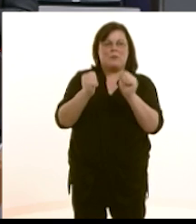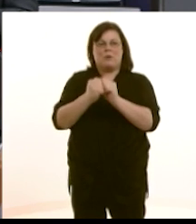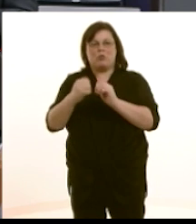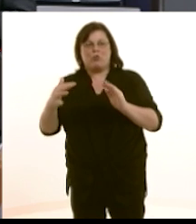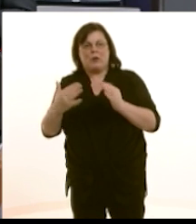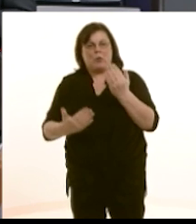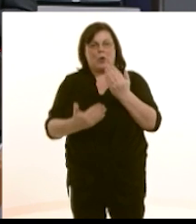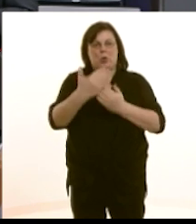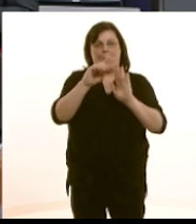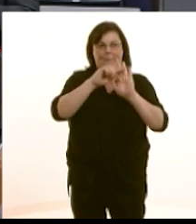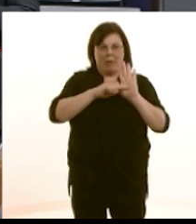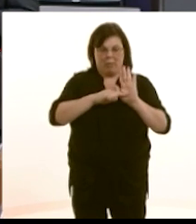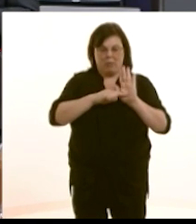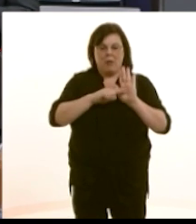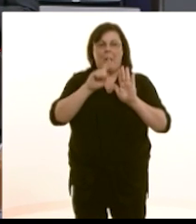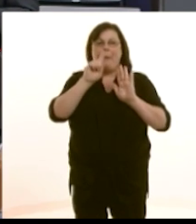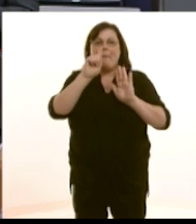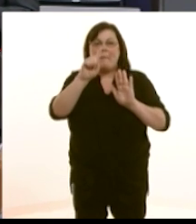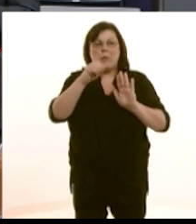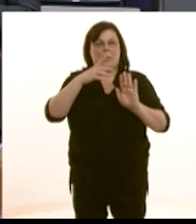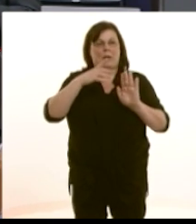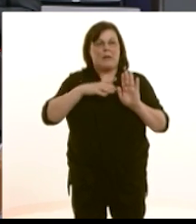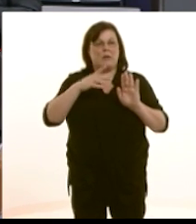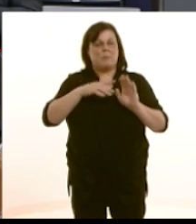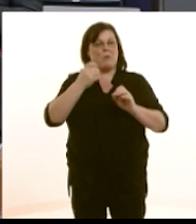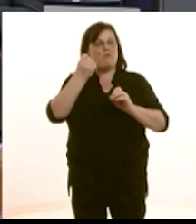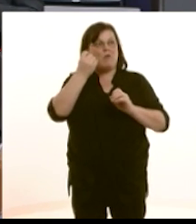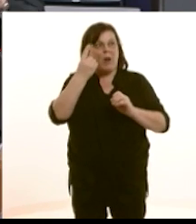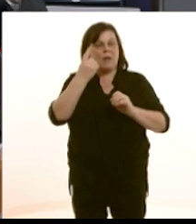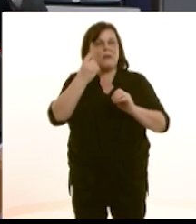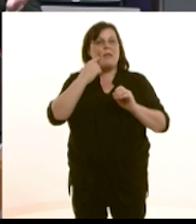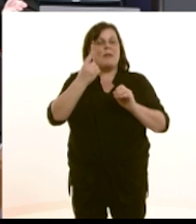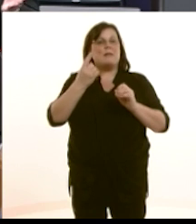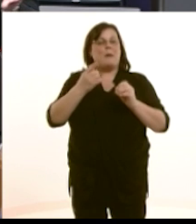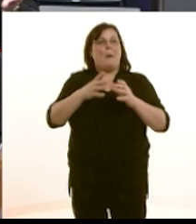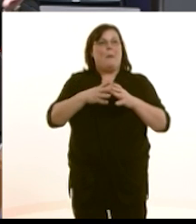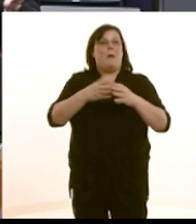Bill itself, thereís a broader constitutional issue around which everyone in this Chamber